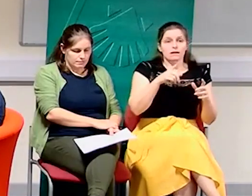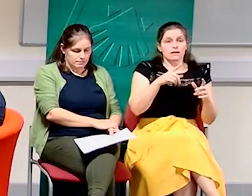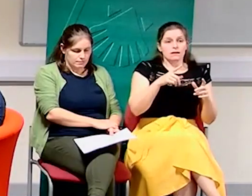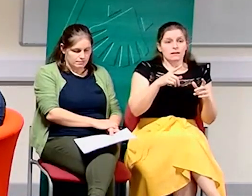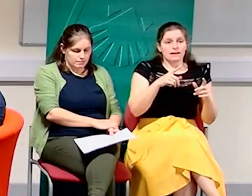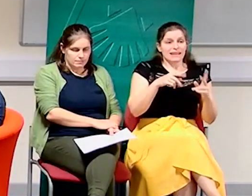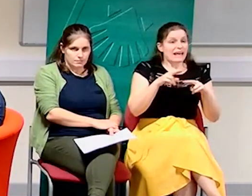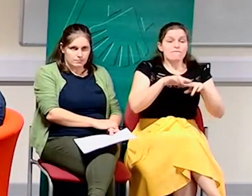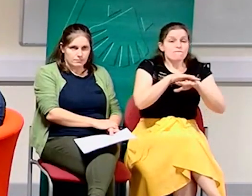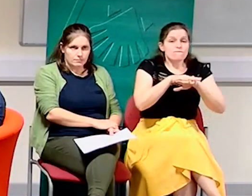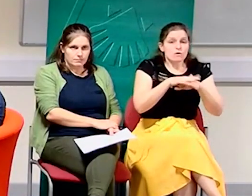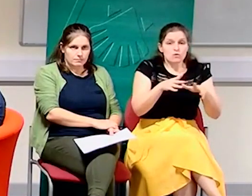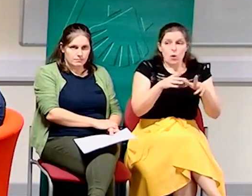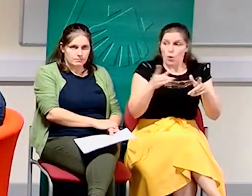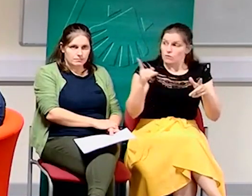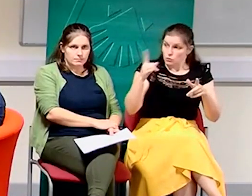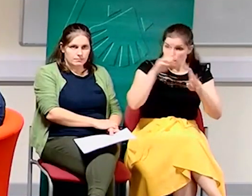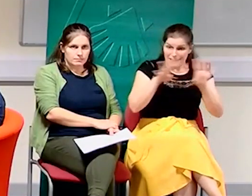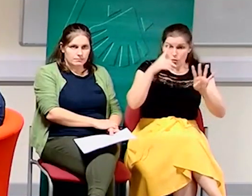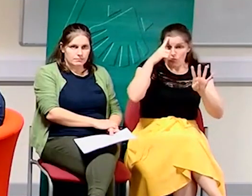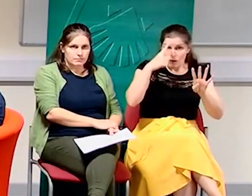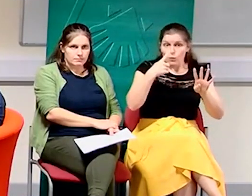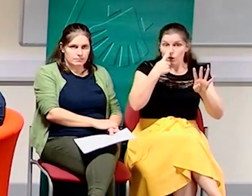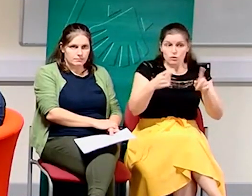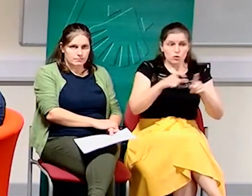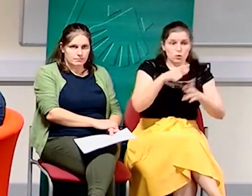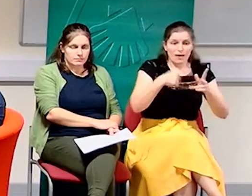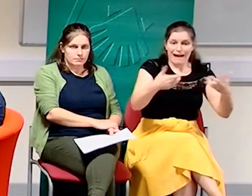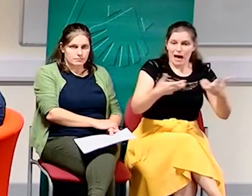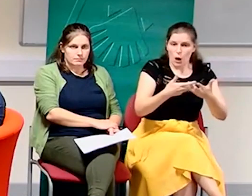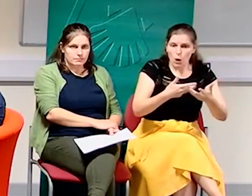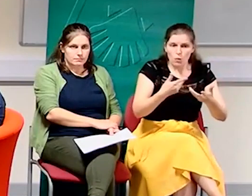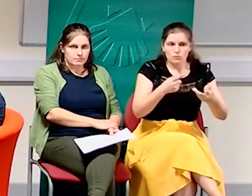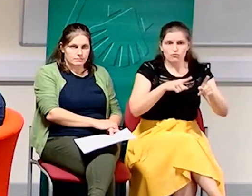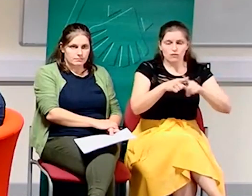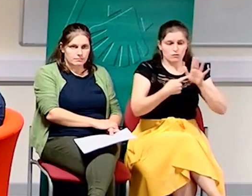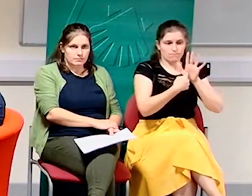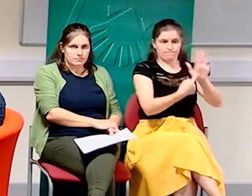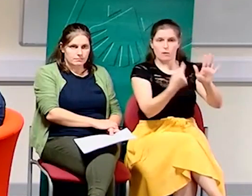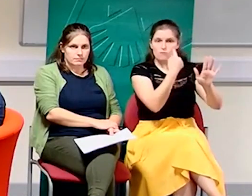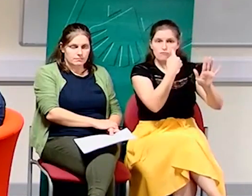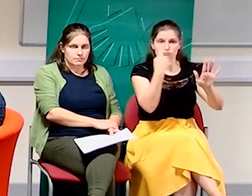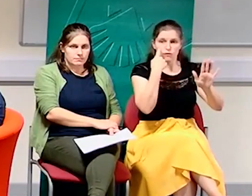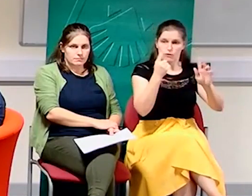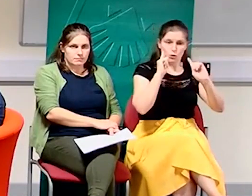things do the panelists think it could do um to try and you know show the university makes